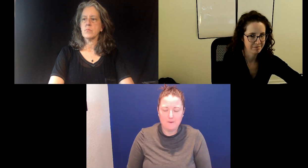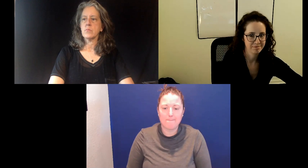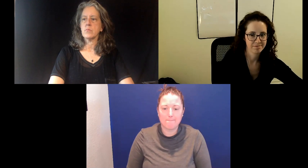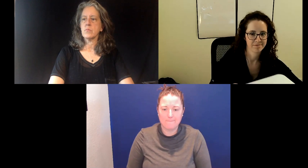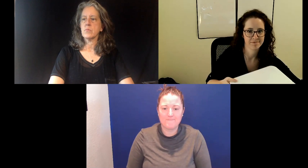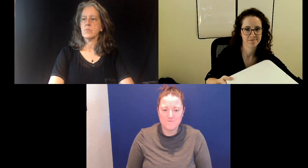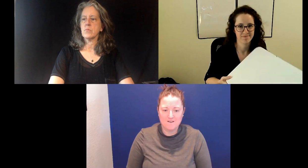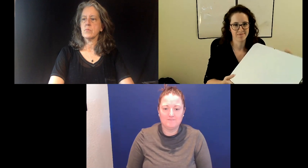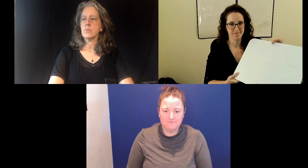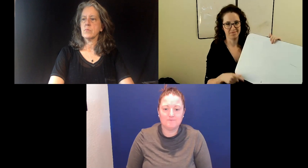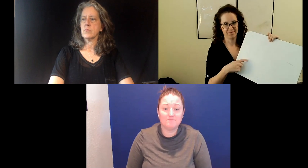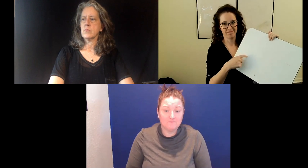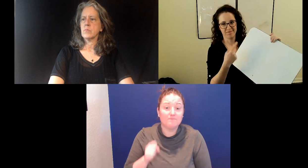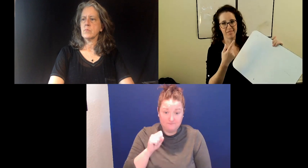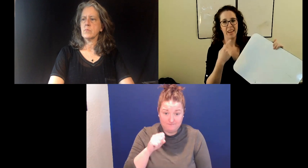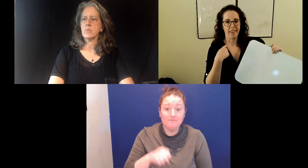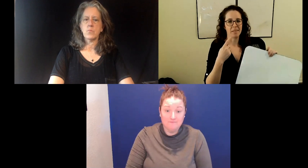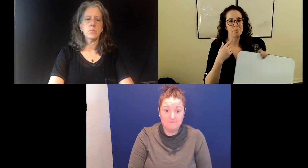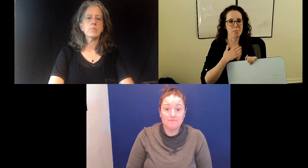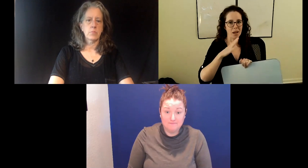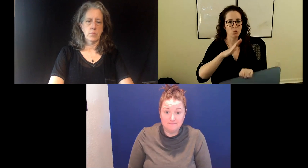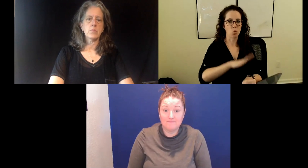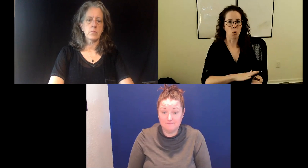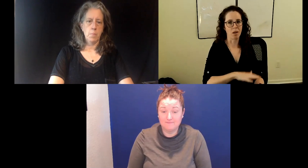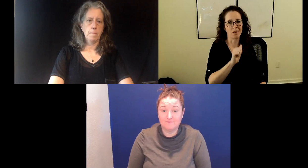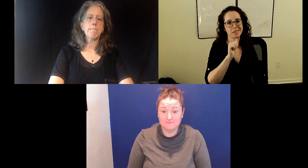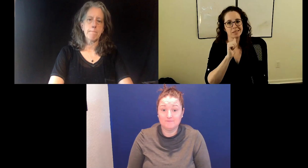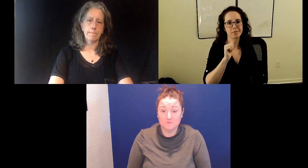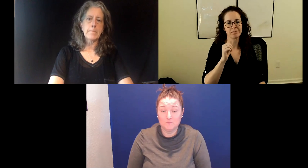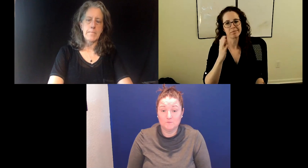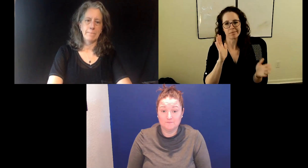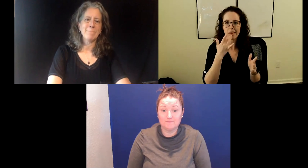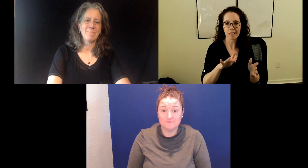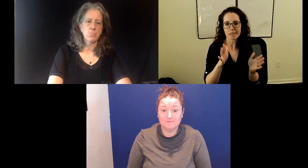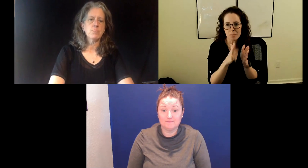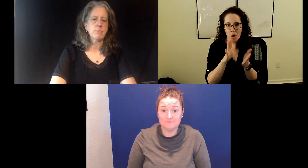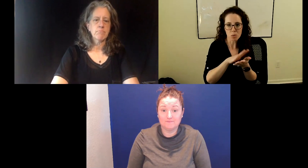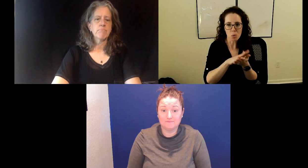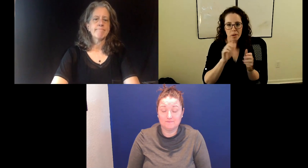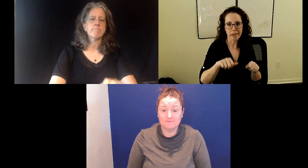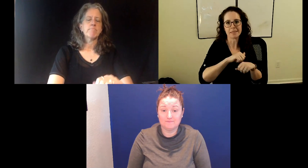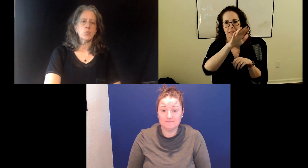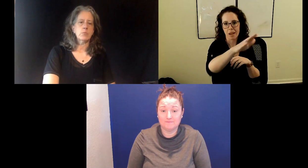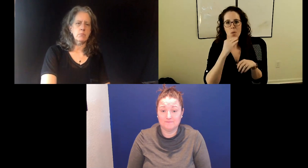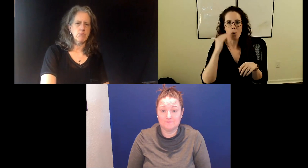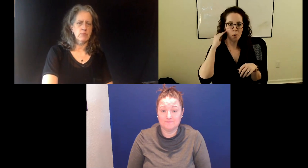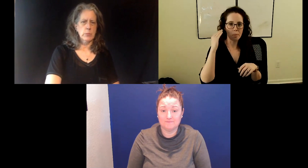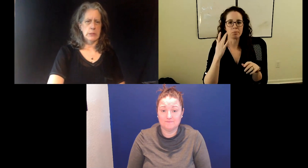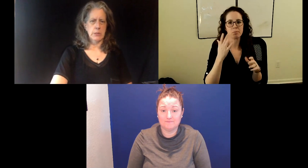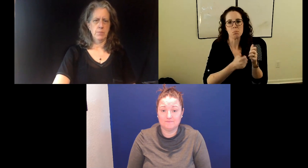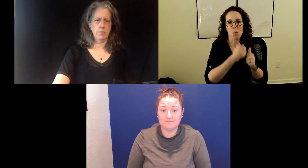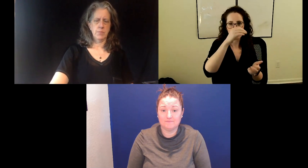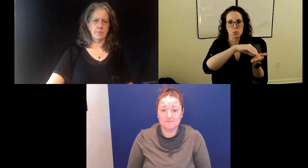i do have this that i use with them um my school is very lucky that we're a very small school